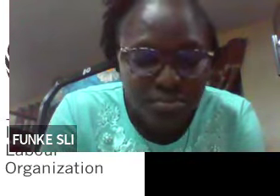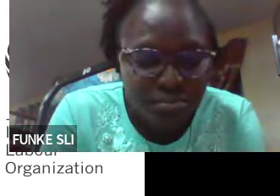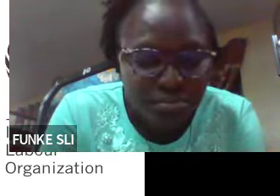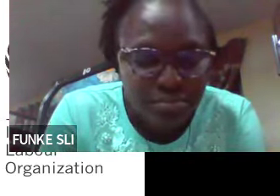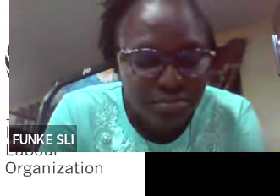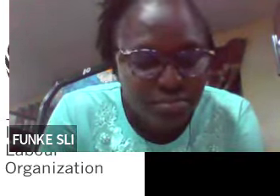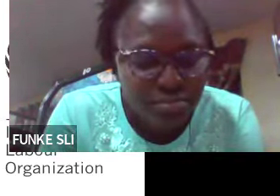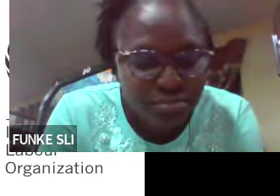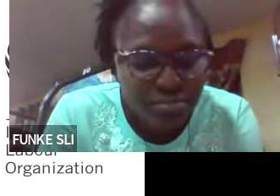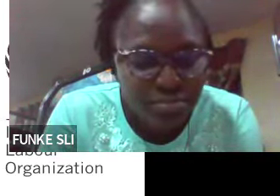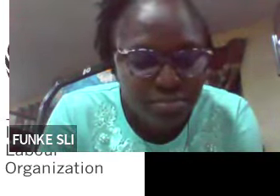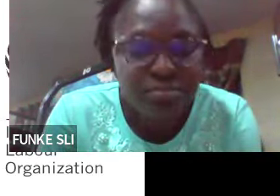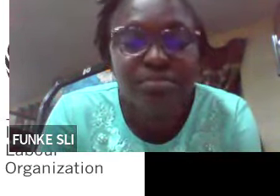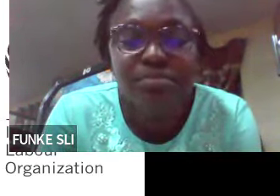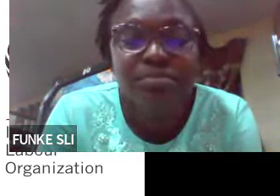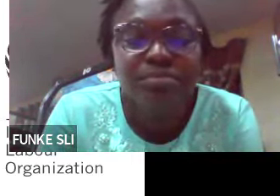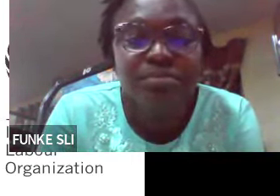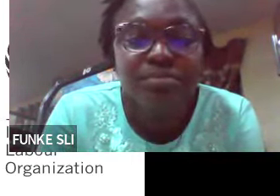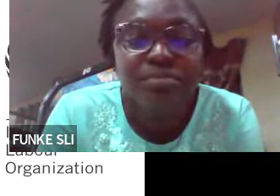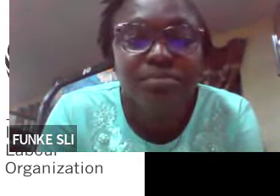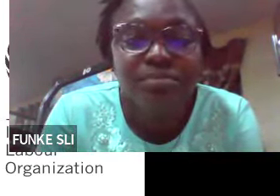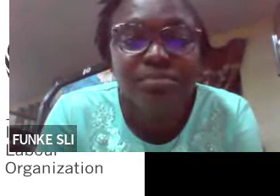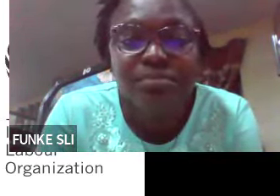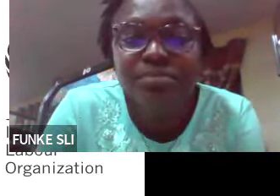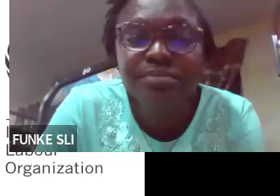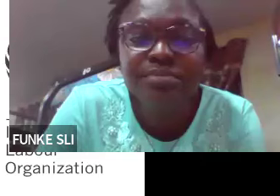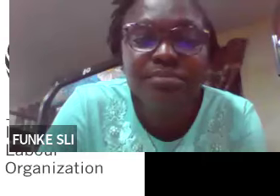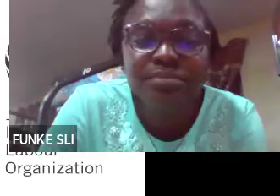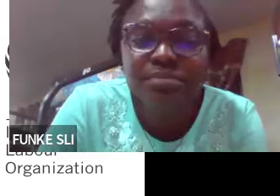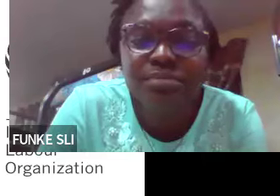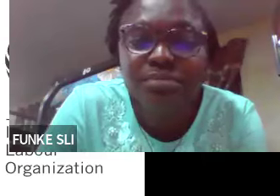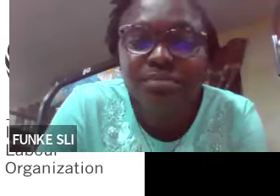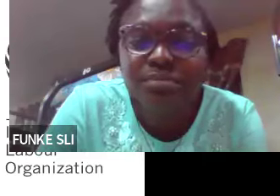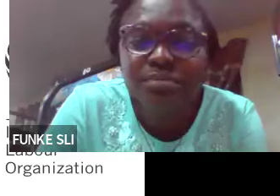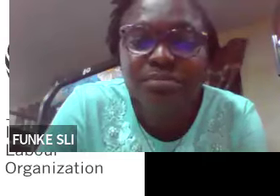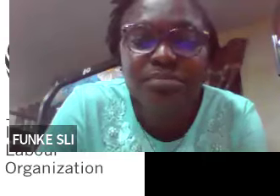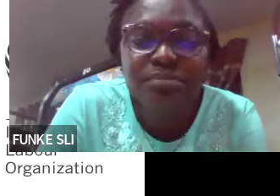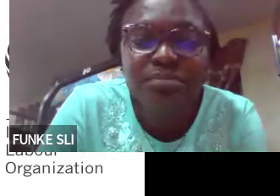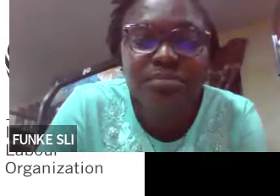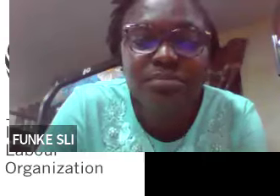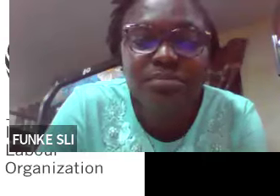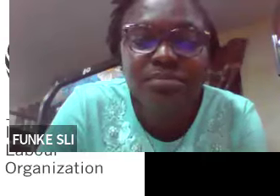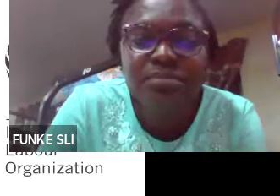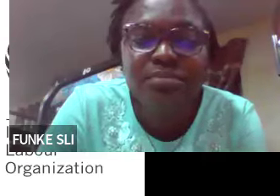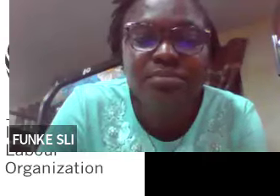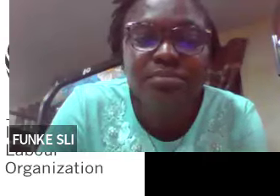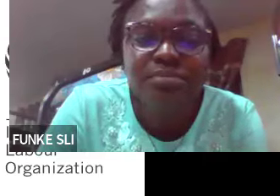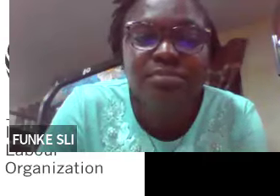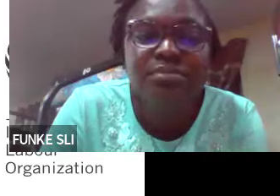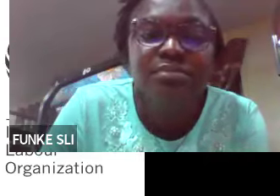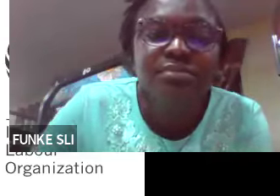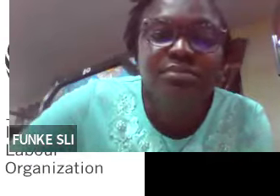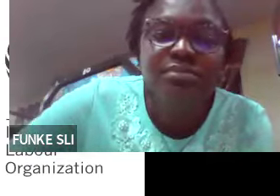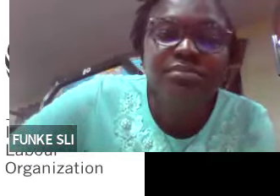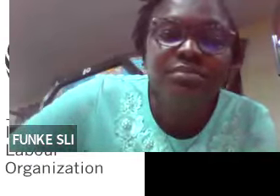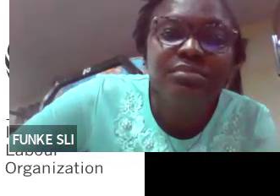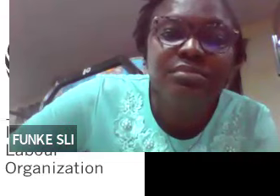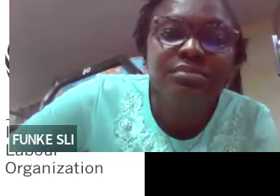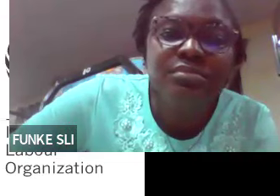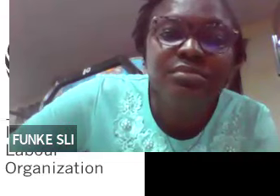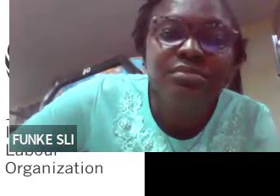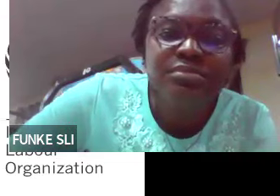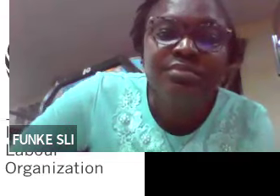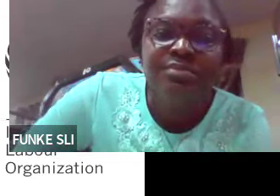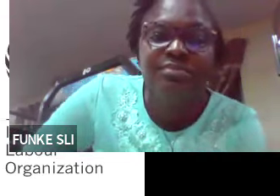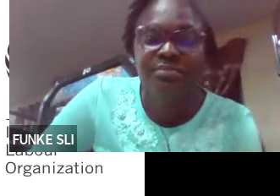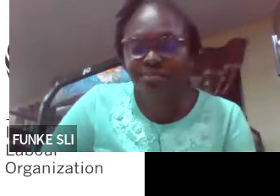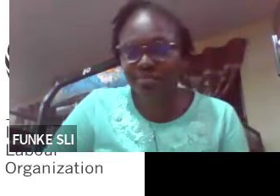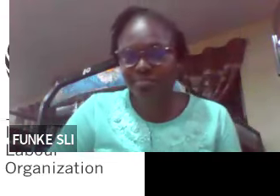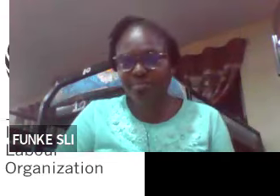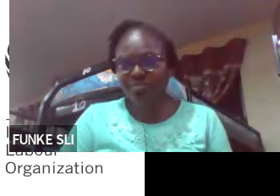Queen Christopher: When it comes to farm, you have to bring it down to know how many stock, how many bed. How many fishes you have, and the feed and all of that making calculations so that you're not just be